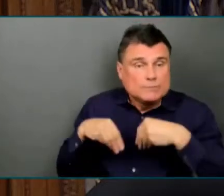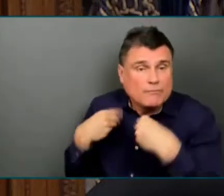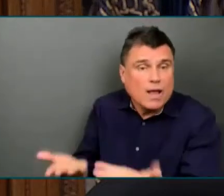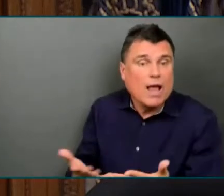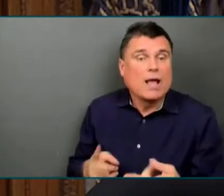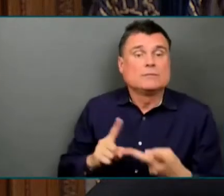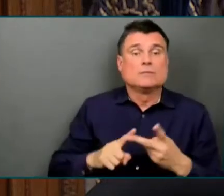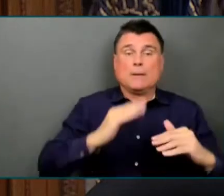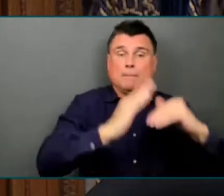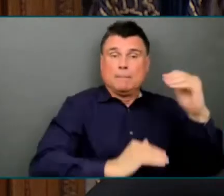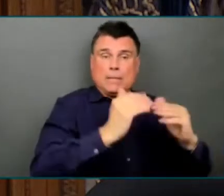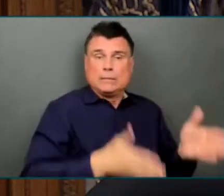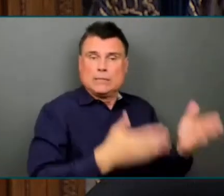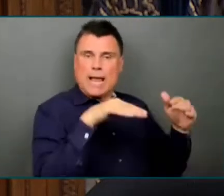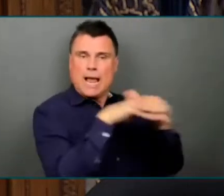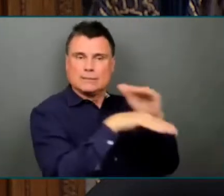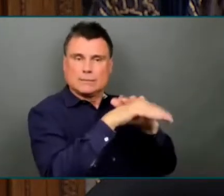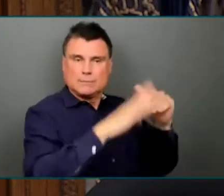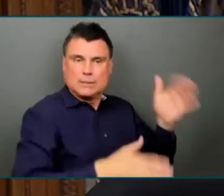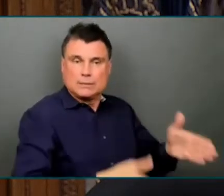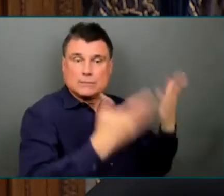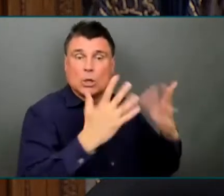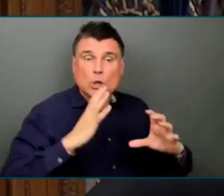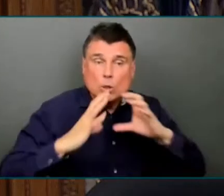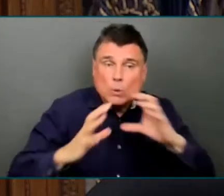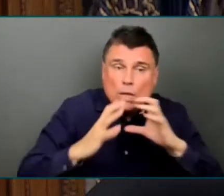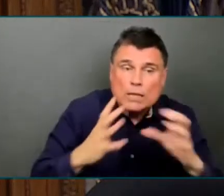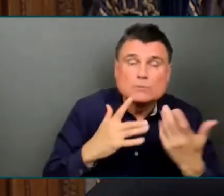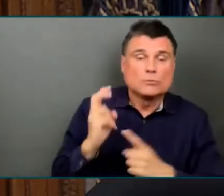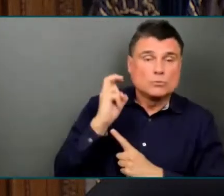education and procurement. This is by no means an exhaustive list.